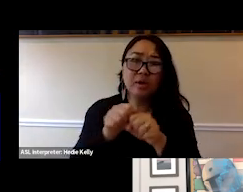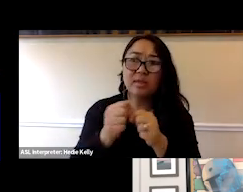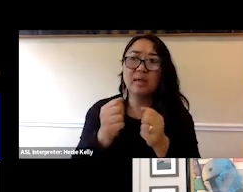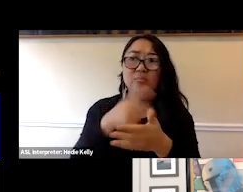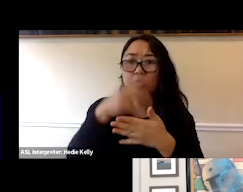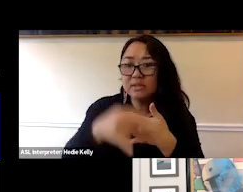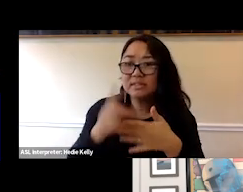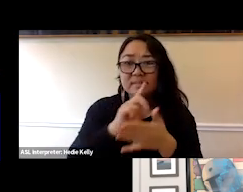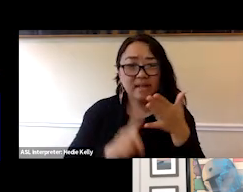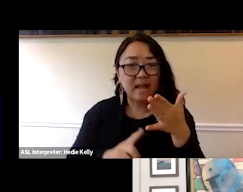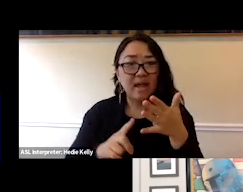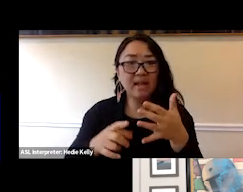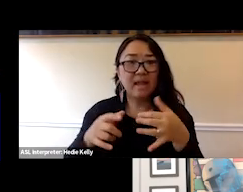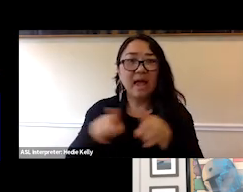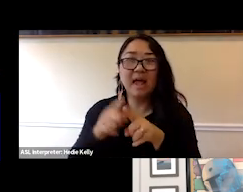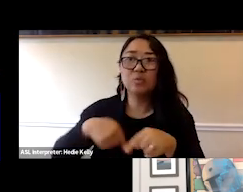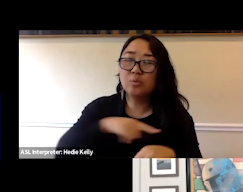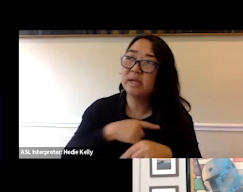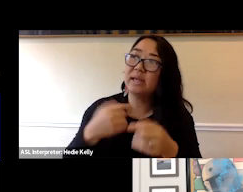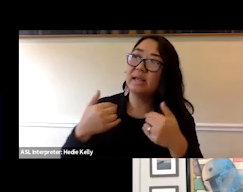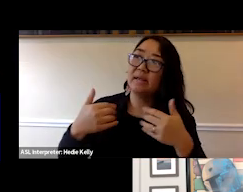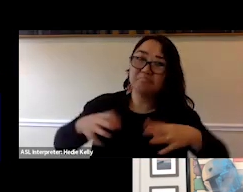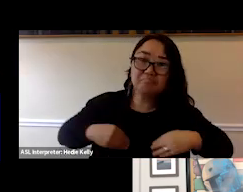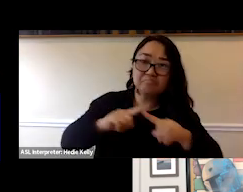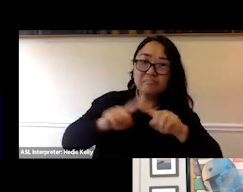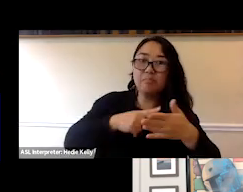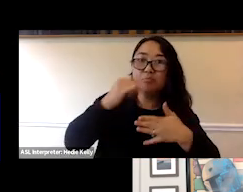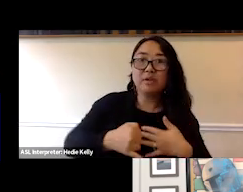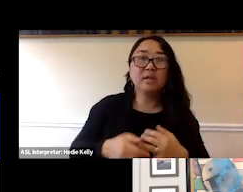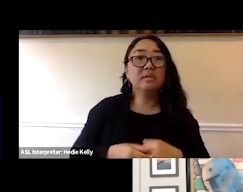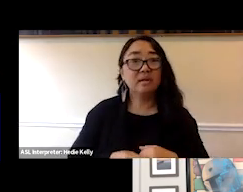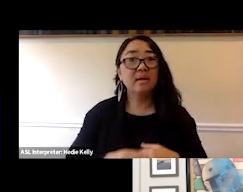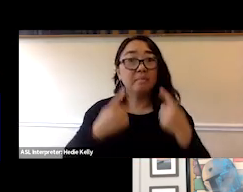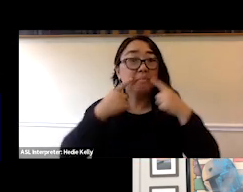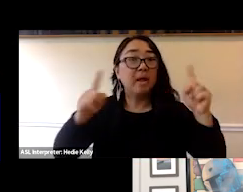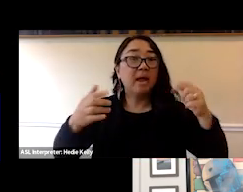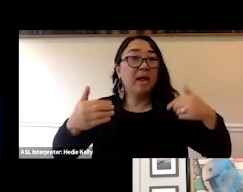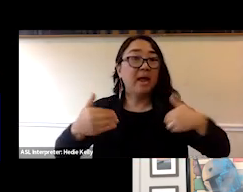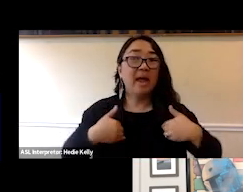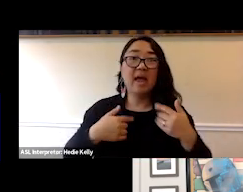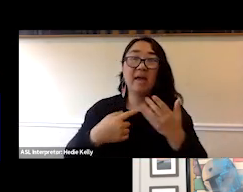And it's a way for us to once we have discussions about is a thing accessible?